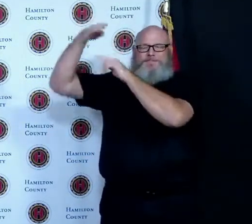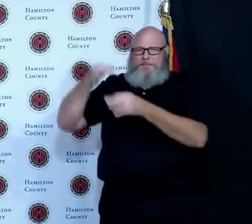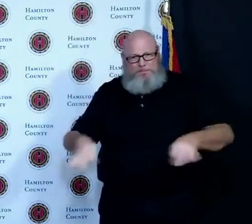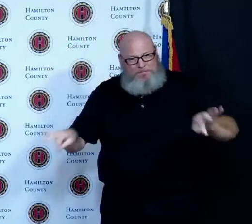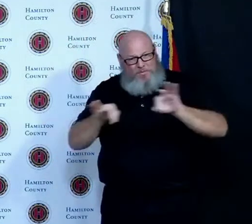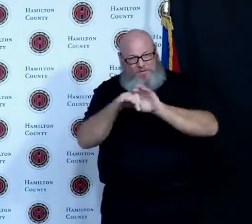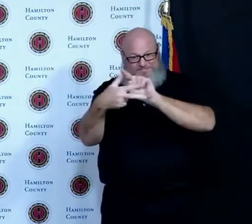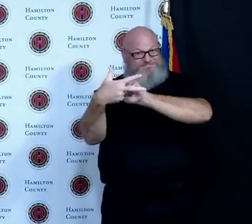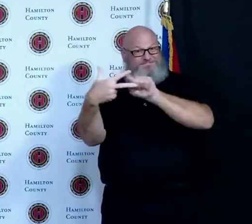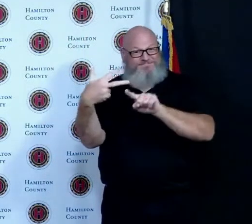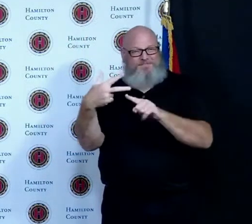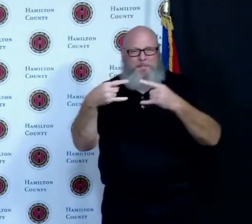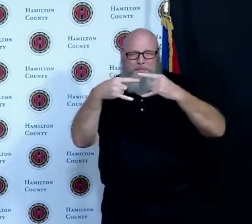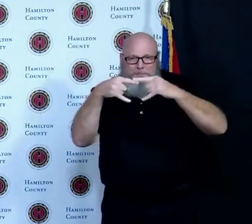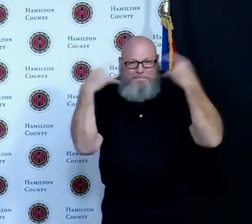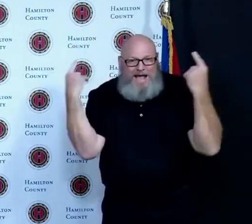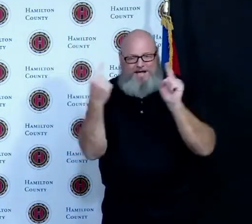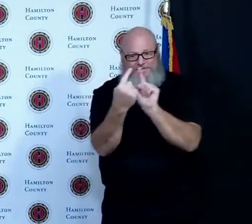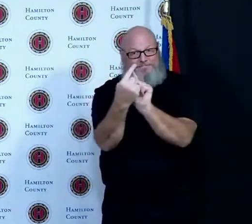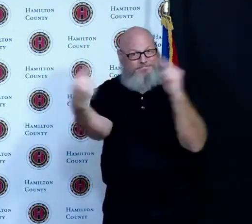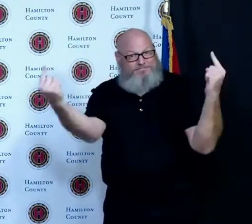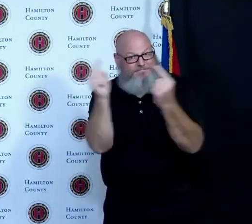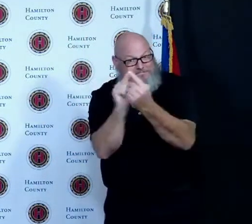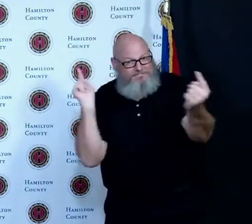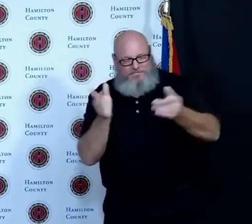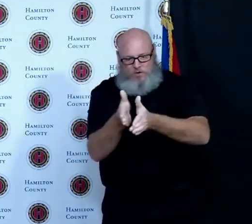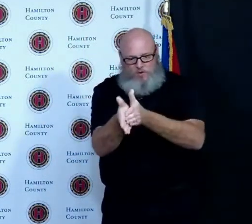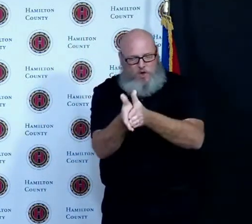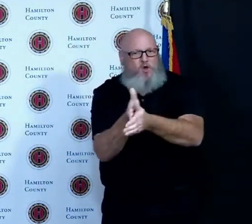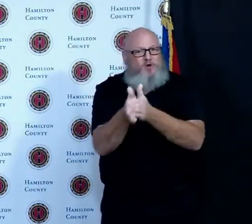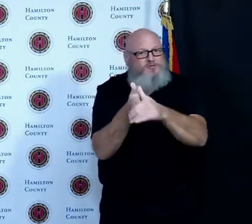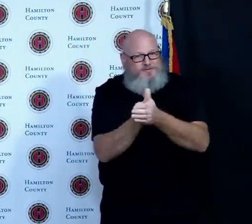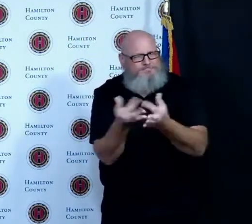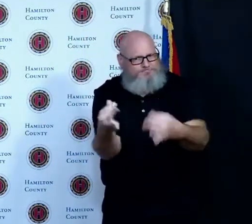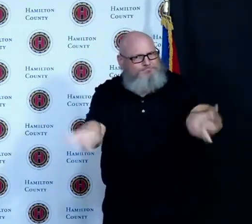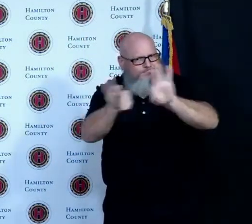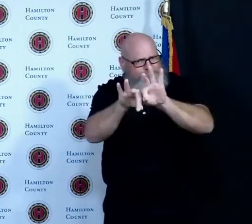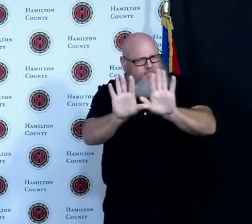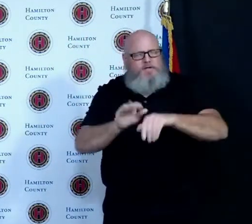second as the county will be focused like a laser on distributing and administering vaccines